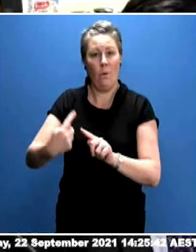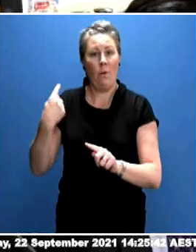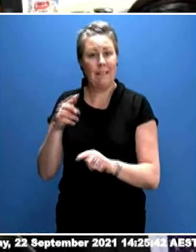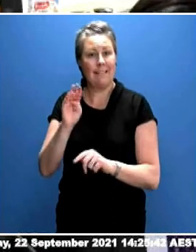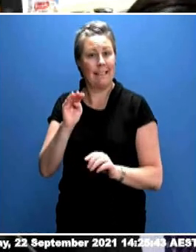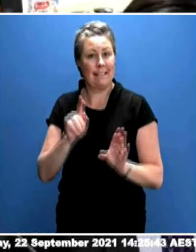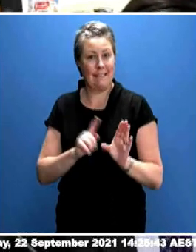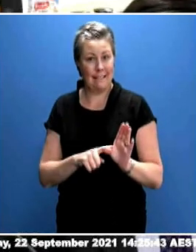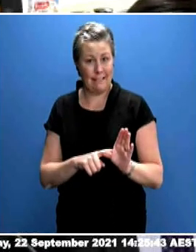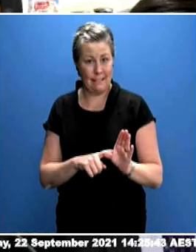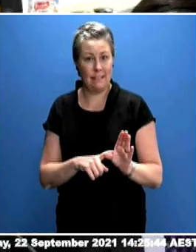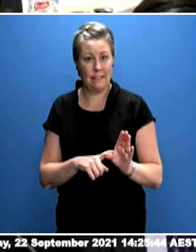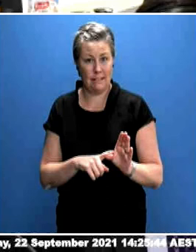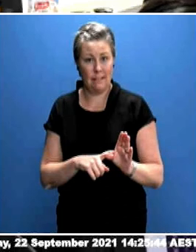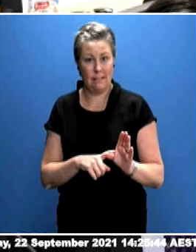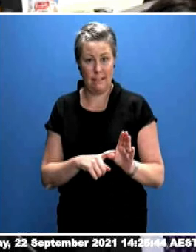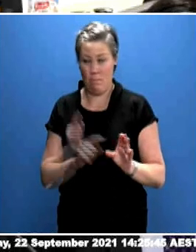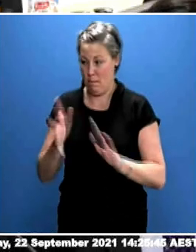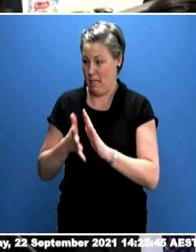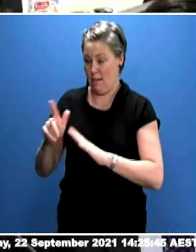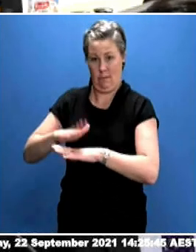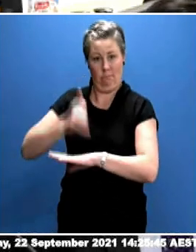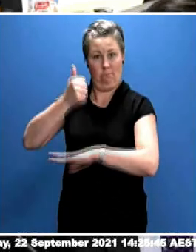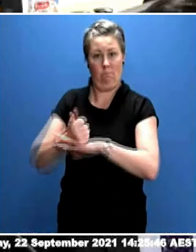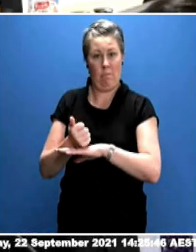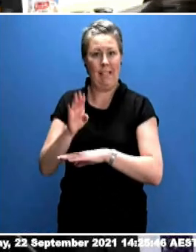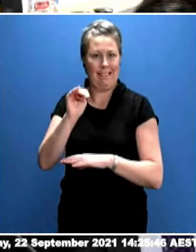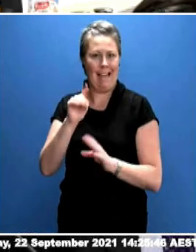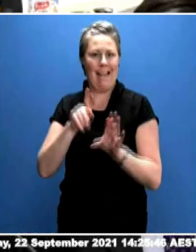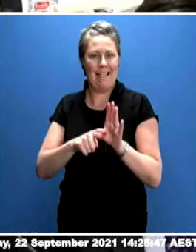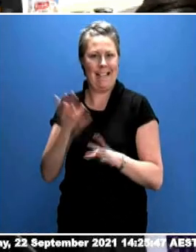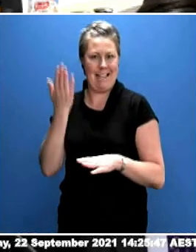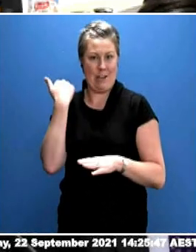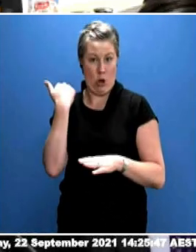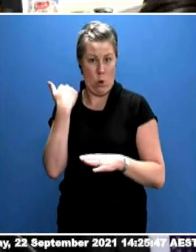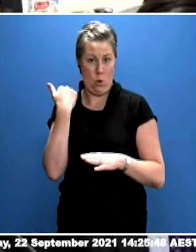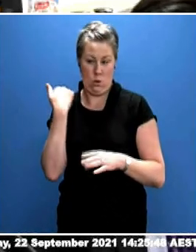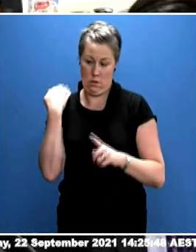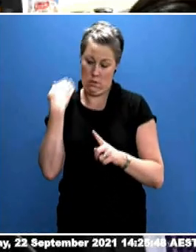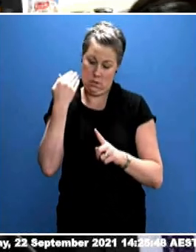and that is the full 10 years of its operation up until June of this year; is that correct? That's correct.